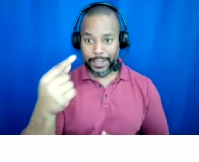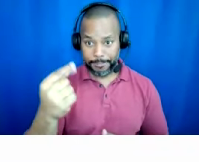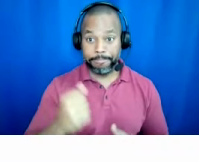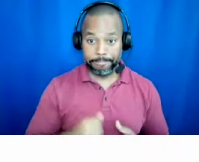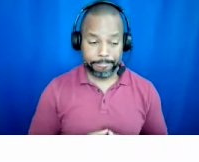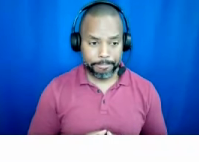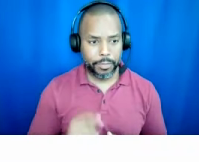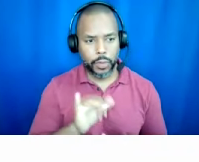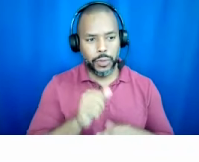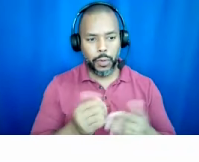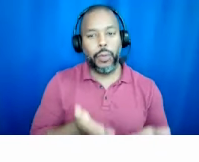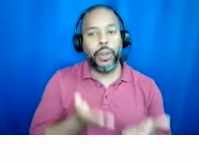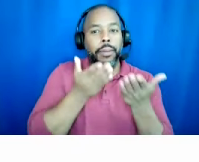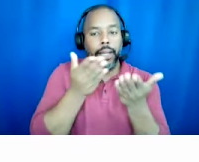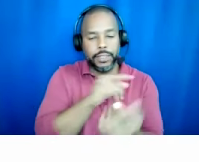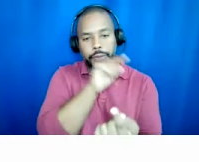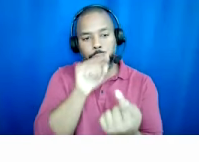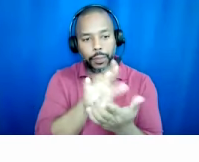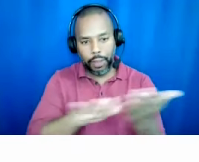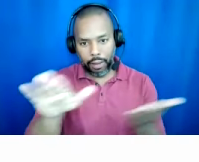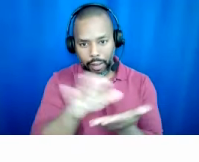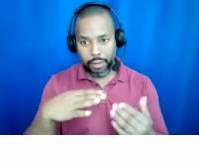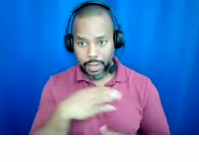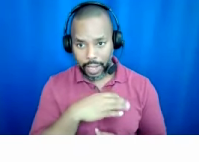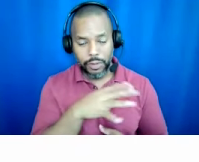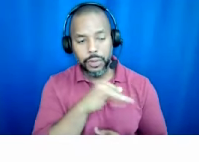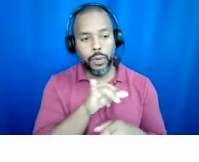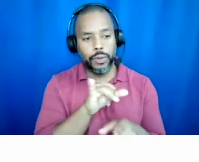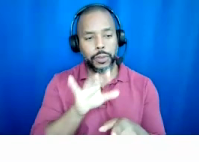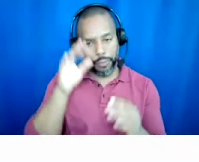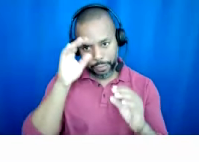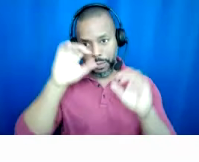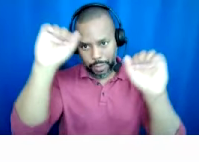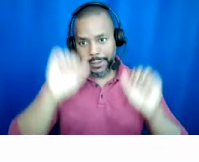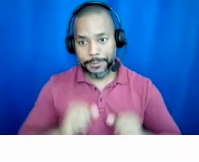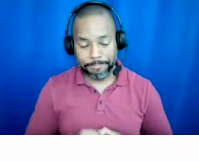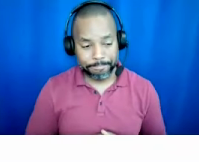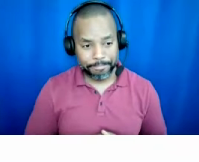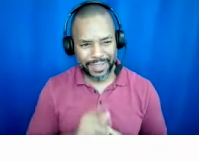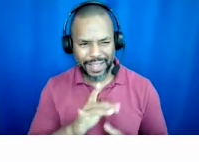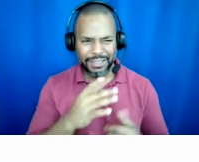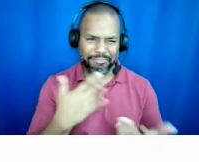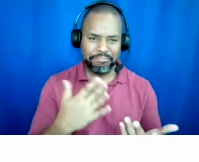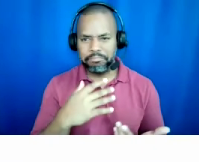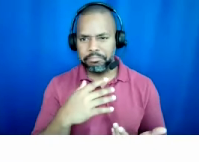and ultimately the president, so that's kind of the timeline. It's something to keep in mind.